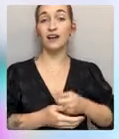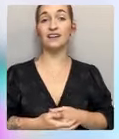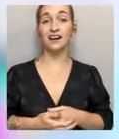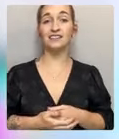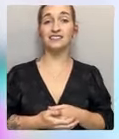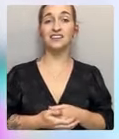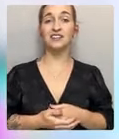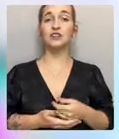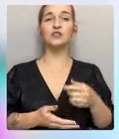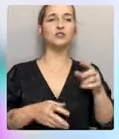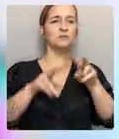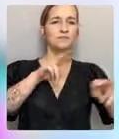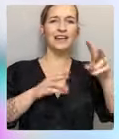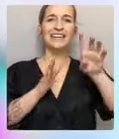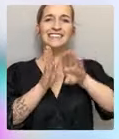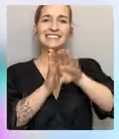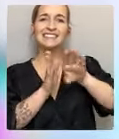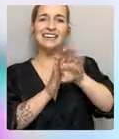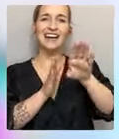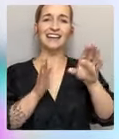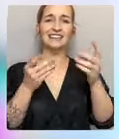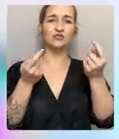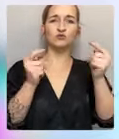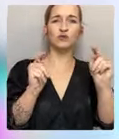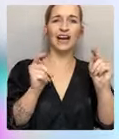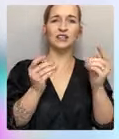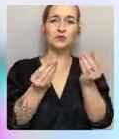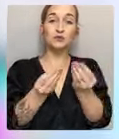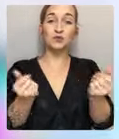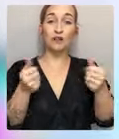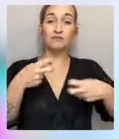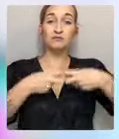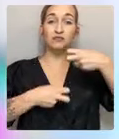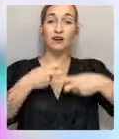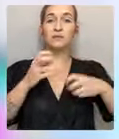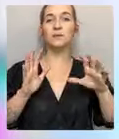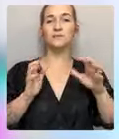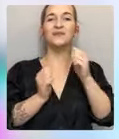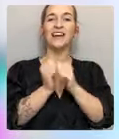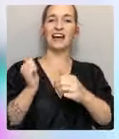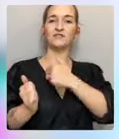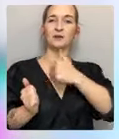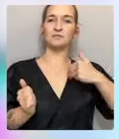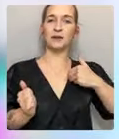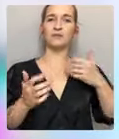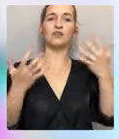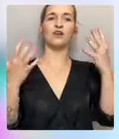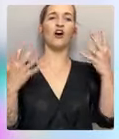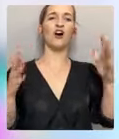so when we look at game design or trying to solve a problem, every member naturally takes a look at the issue